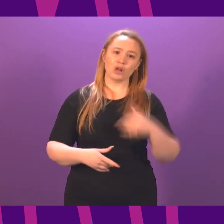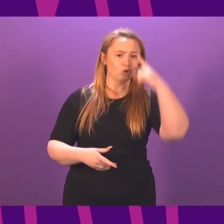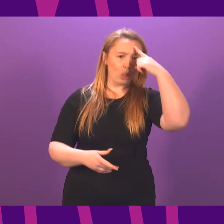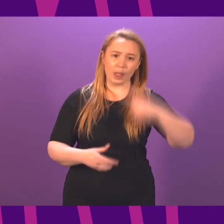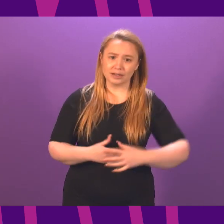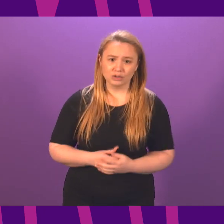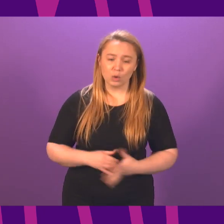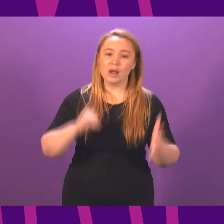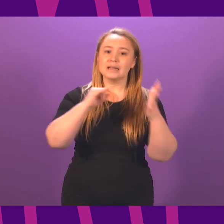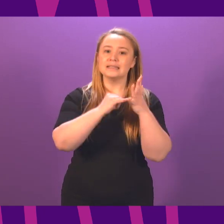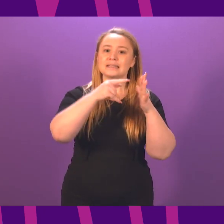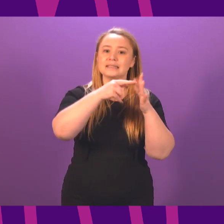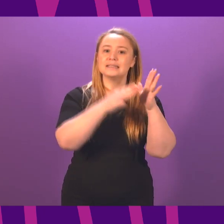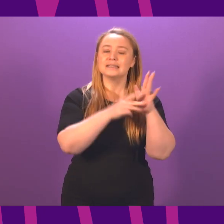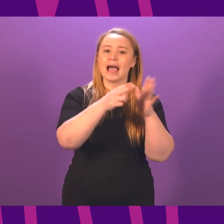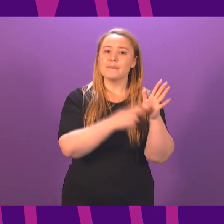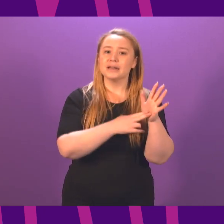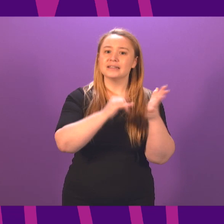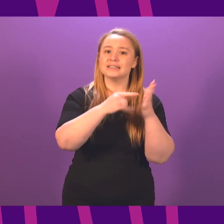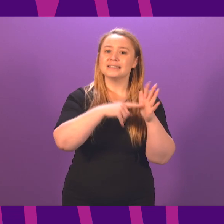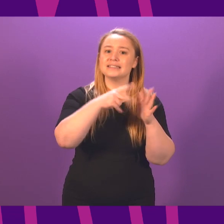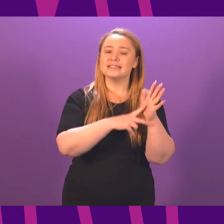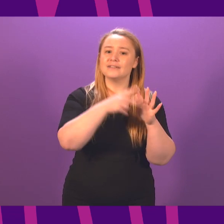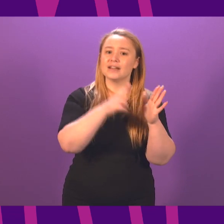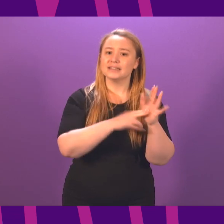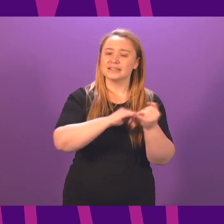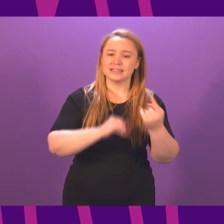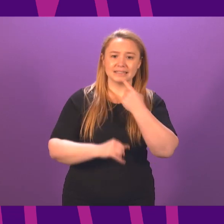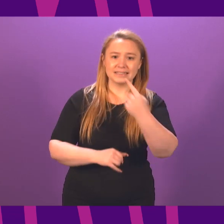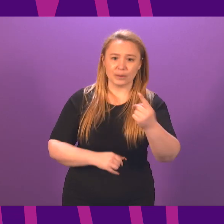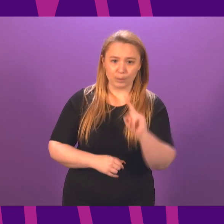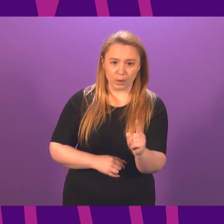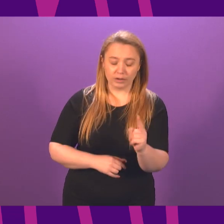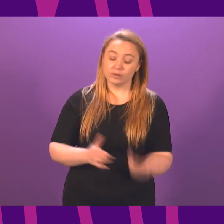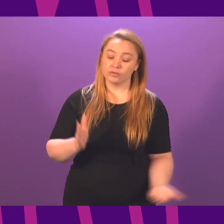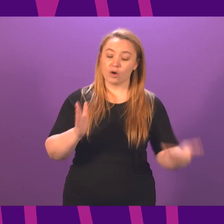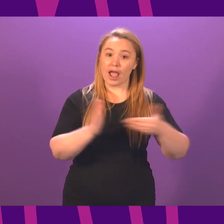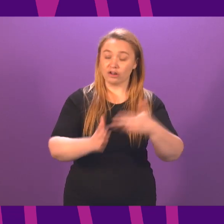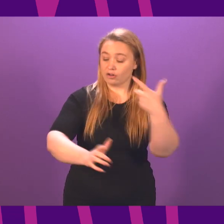Simon Stevens, said this in response to questions about how surplus vaccine should be used: